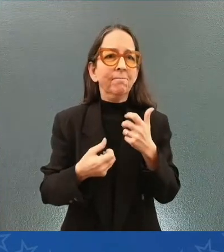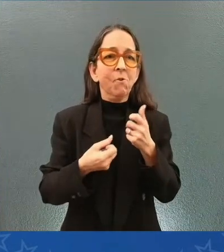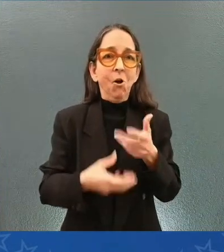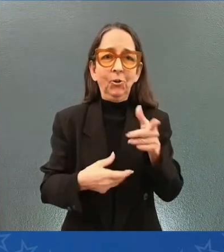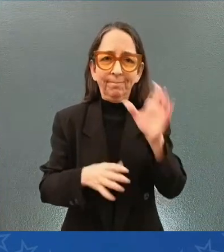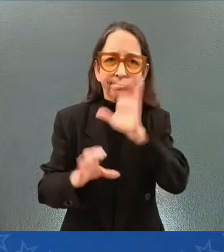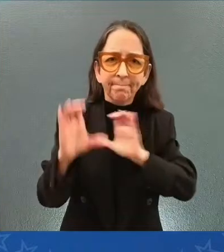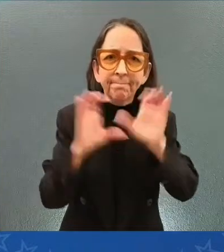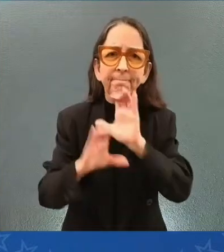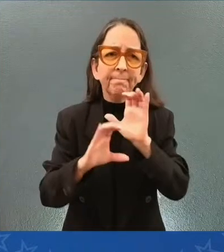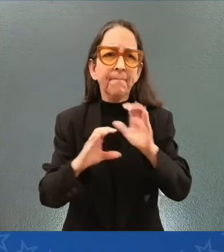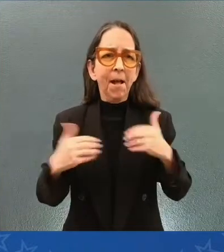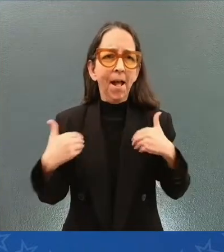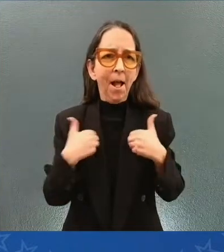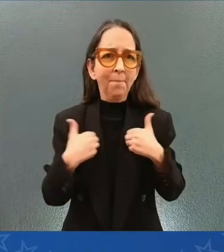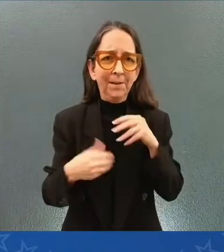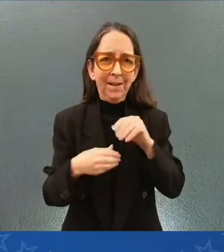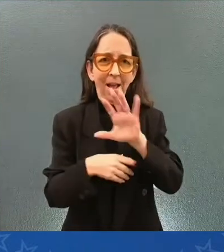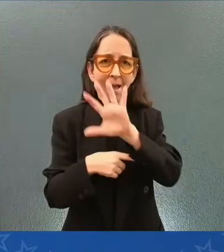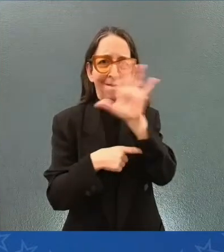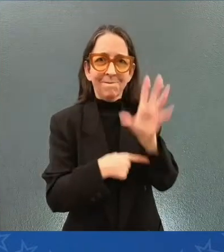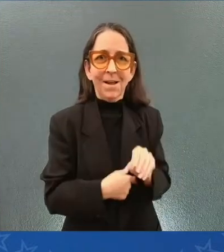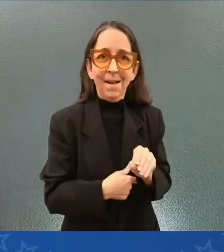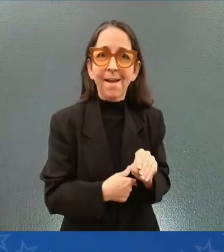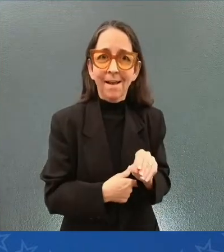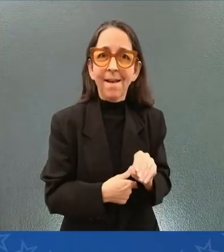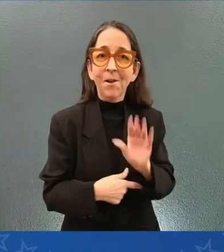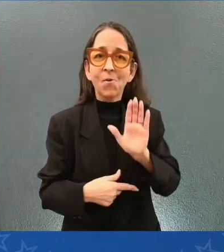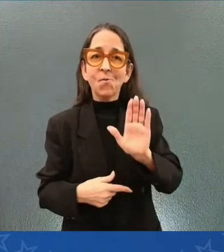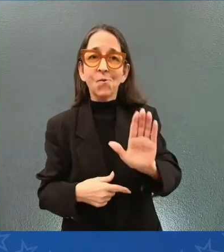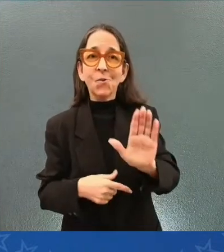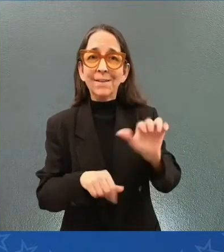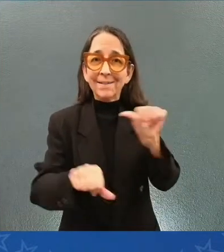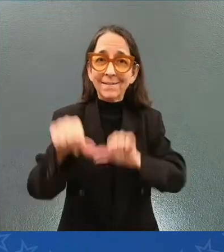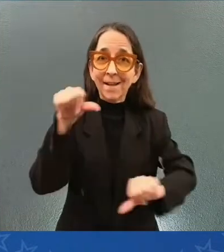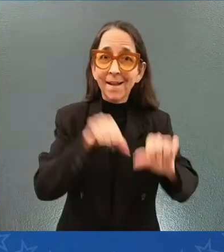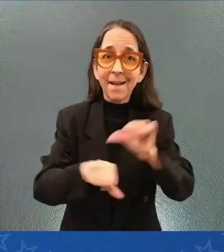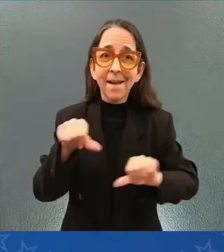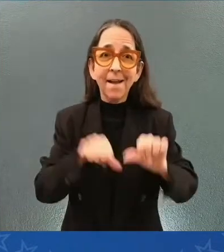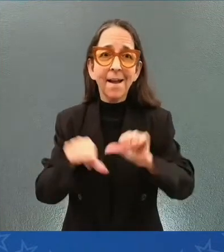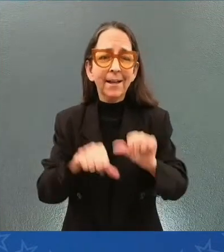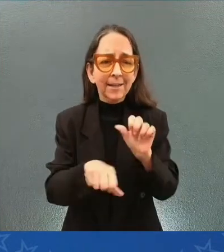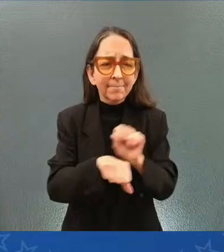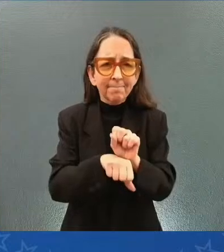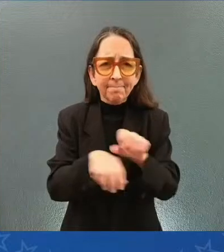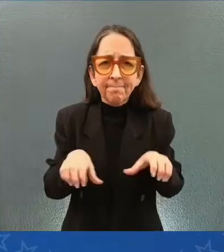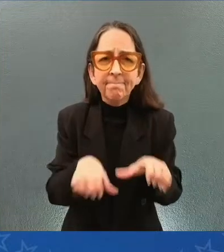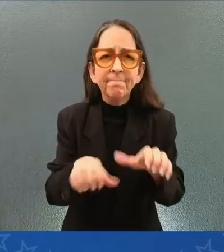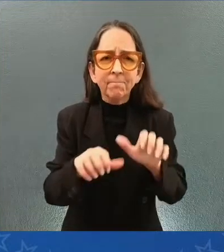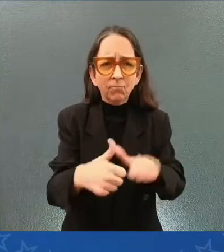challenged scientific invention, reshaped conversation methods, and redefined our understanding of the connection